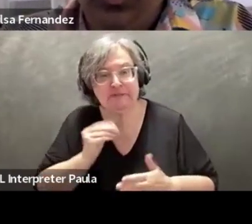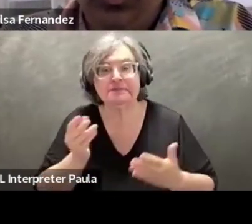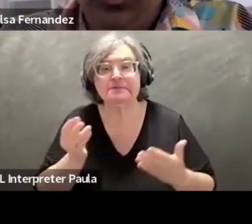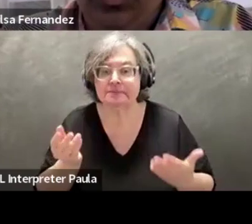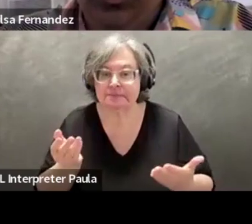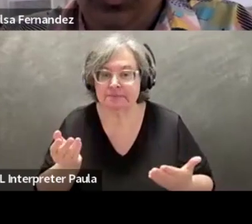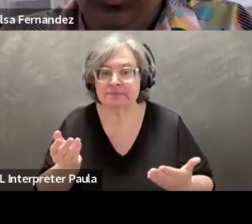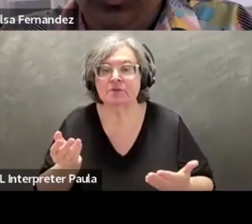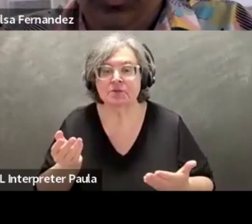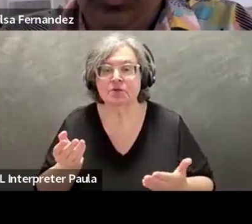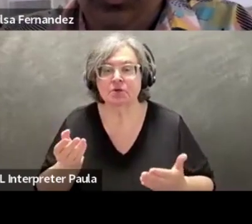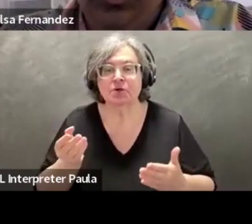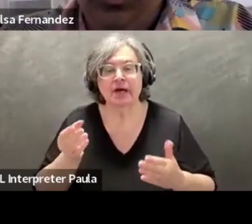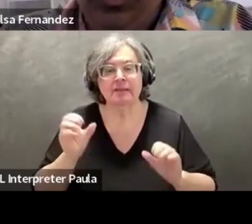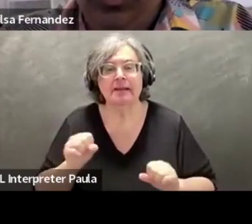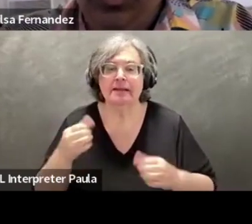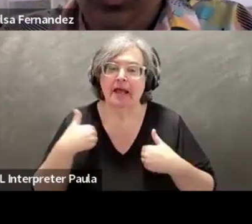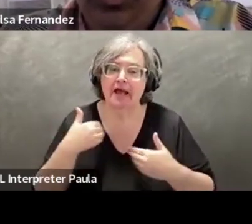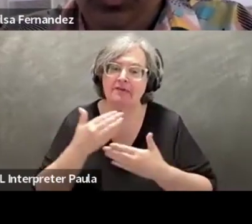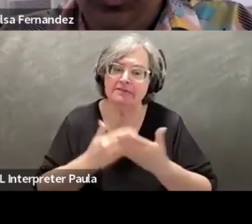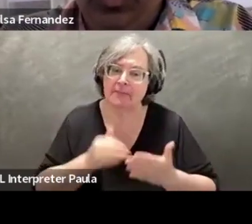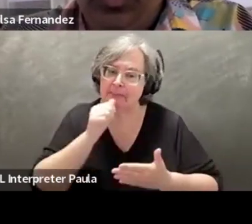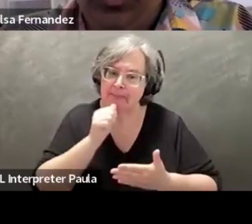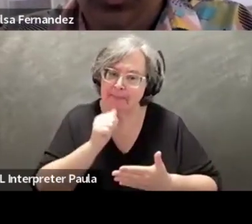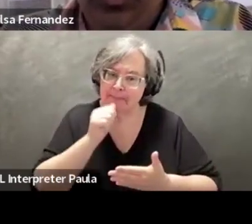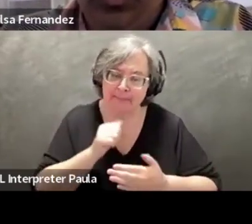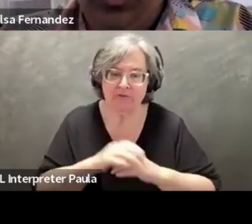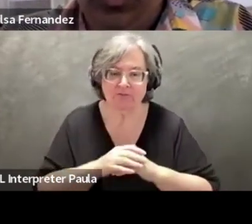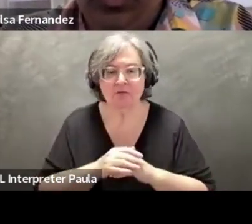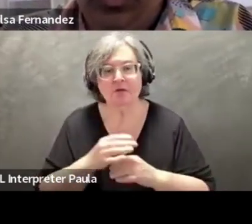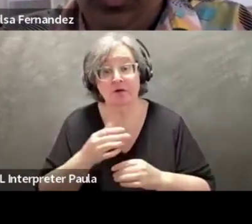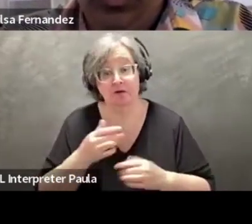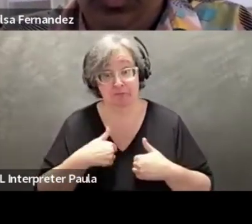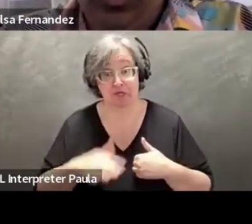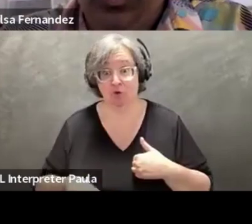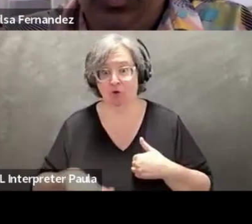themselves some type of grace. You know, for a long time I felt like just growing up. I don't know what you all know about